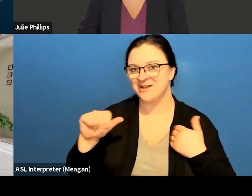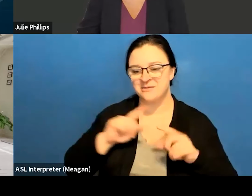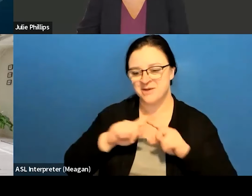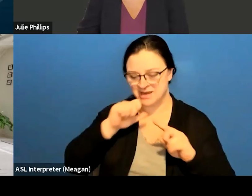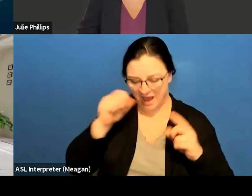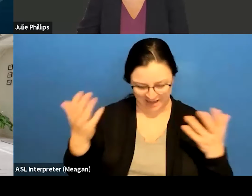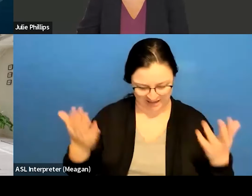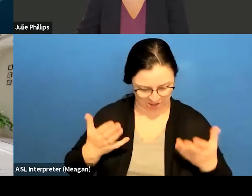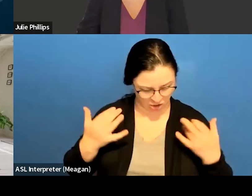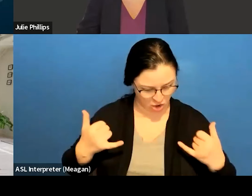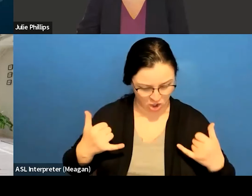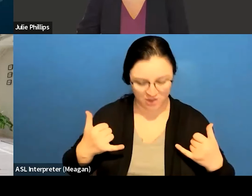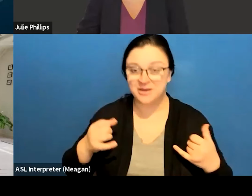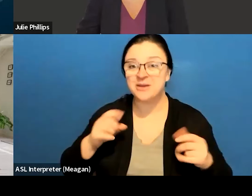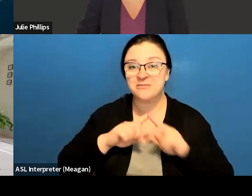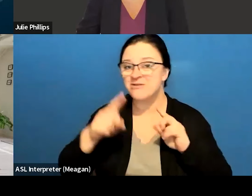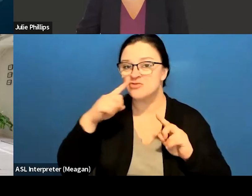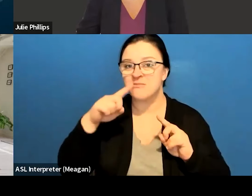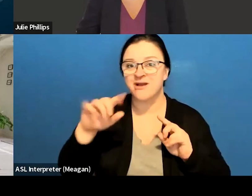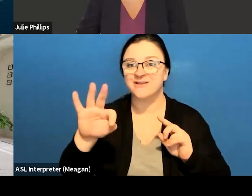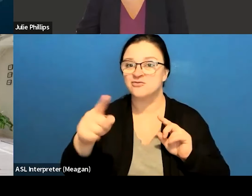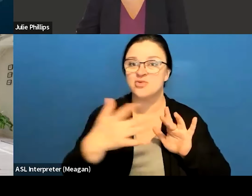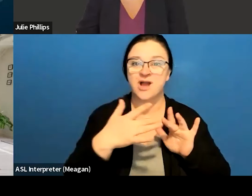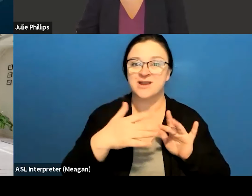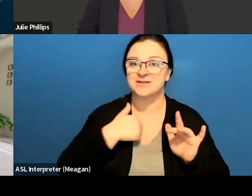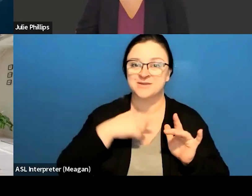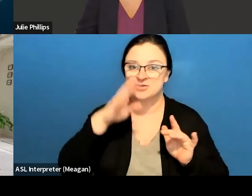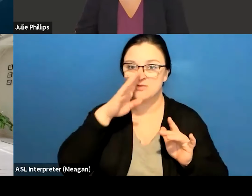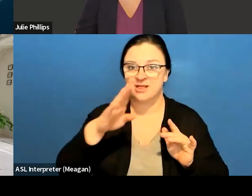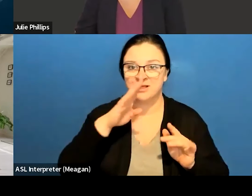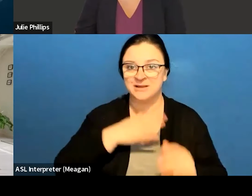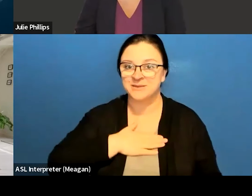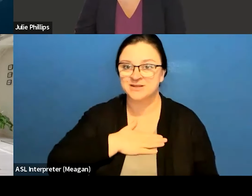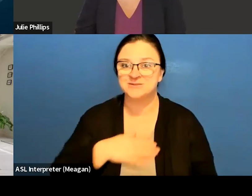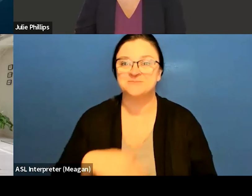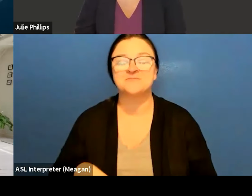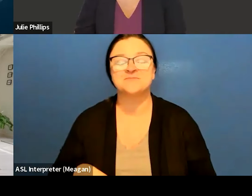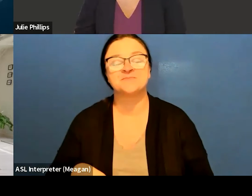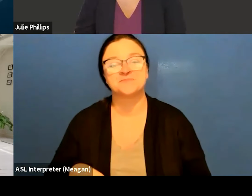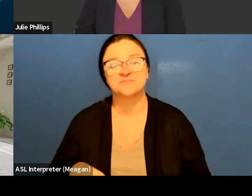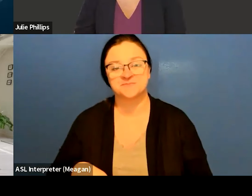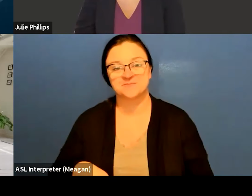But, yeah, folks are welcome to reach out. Thank you for that. And here's a...